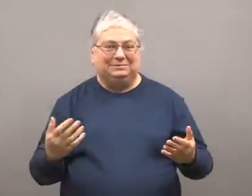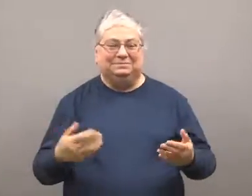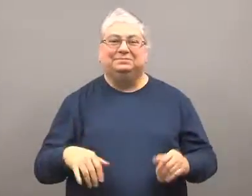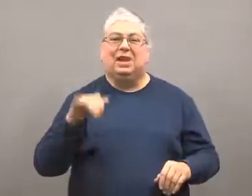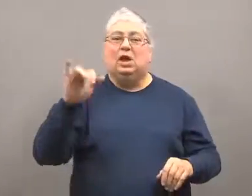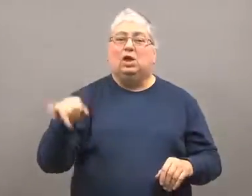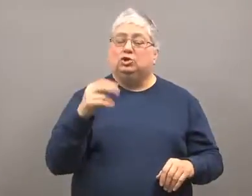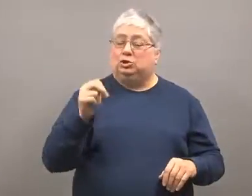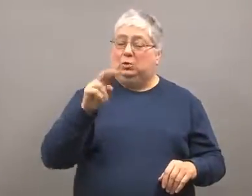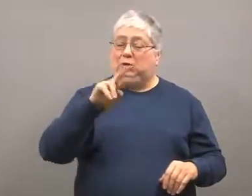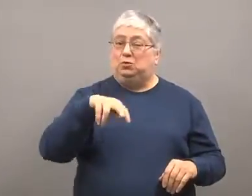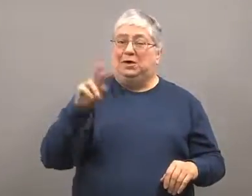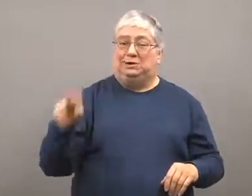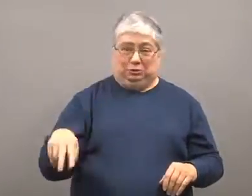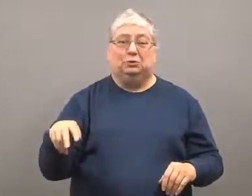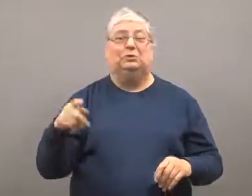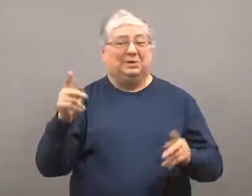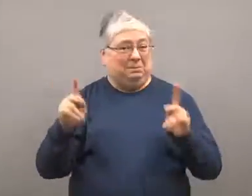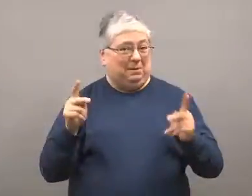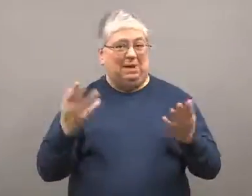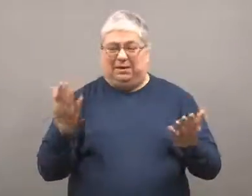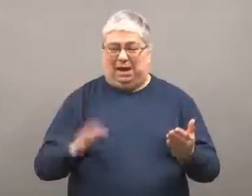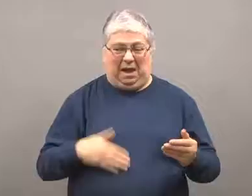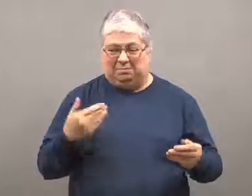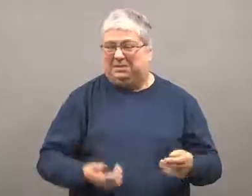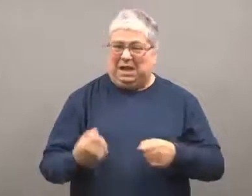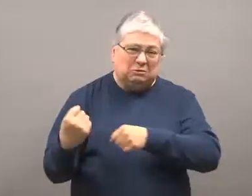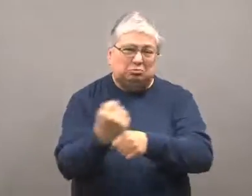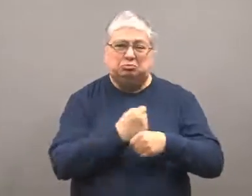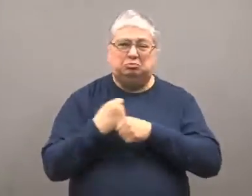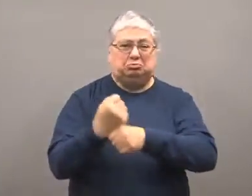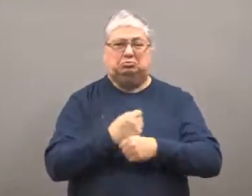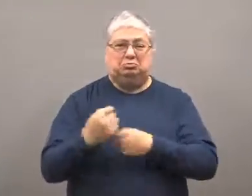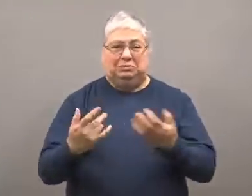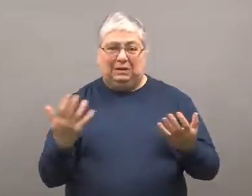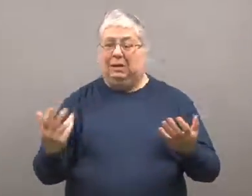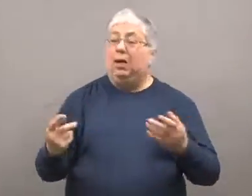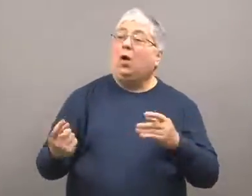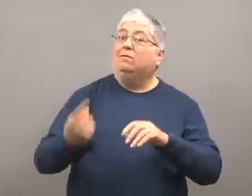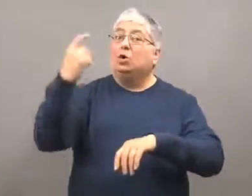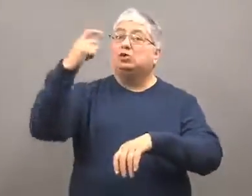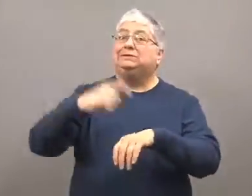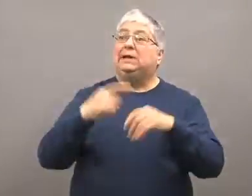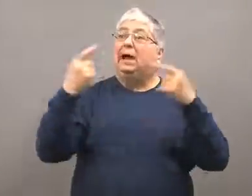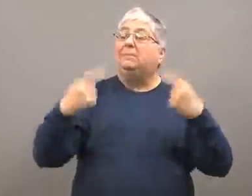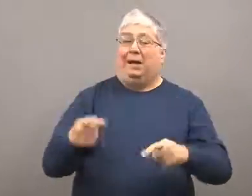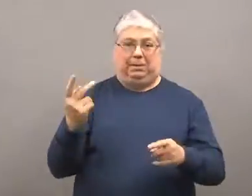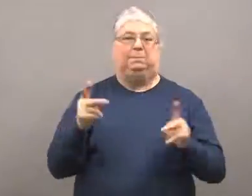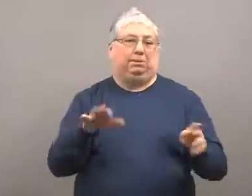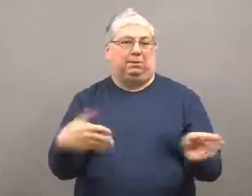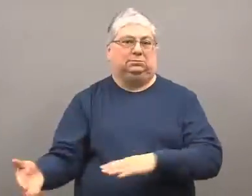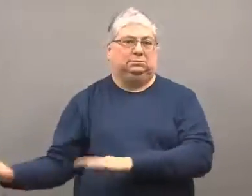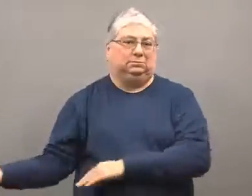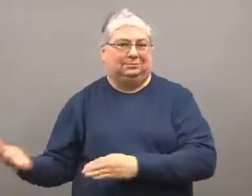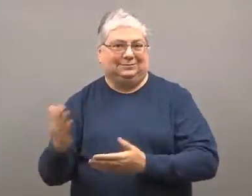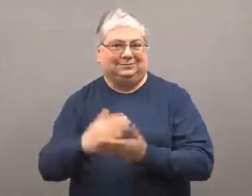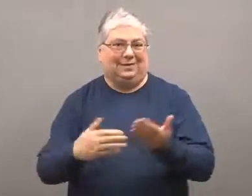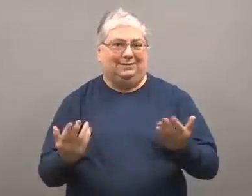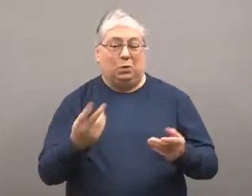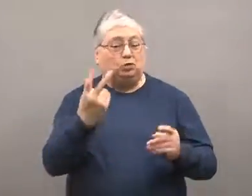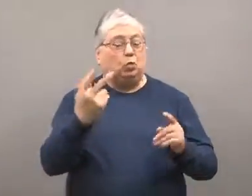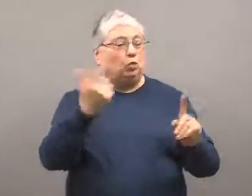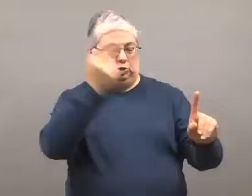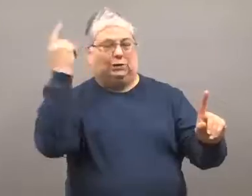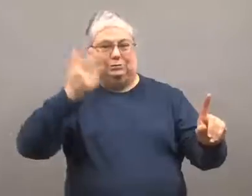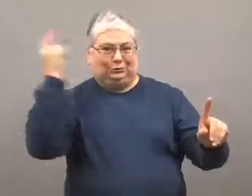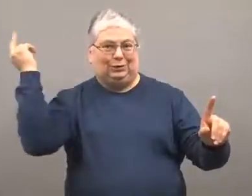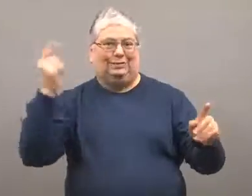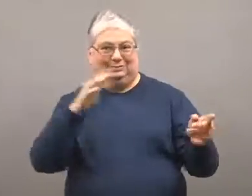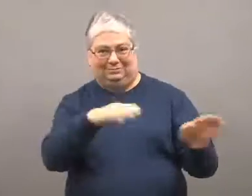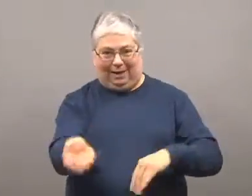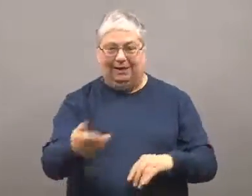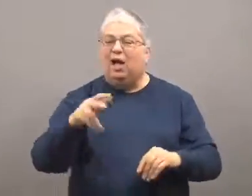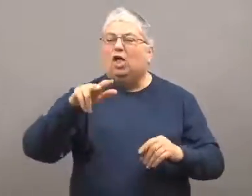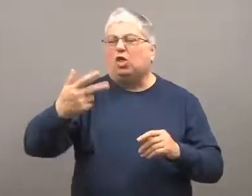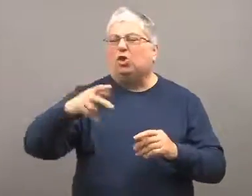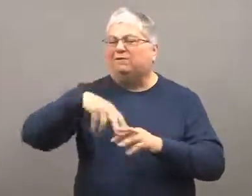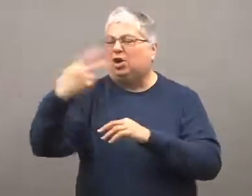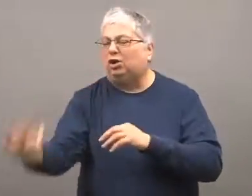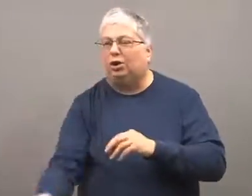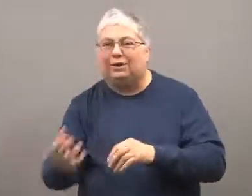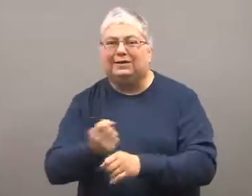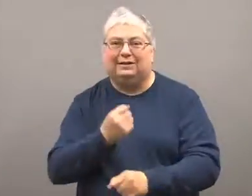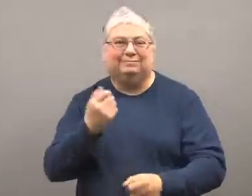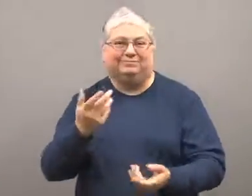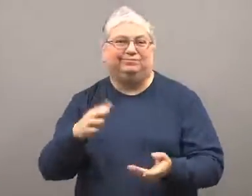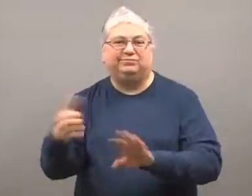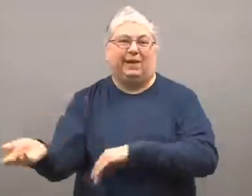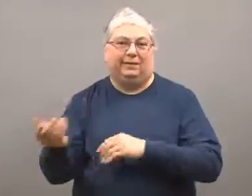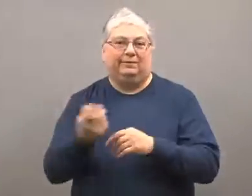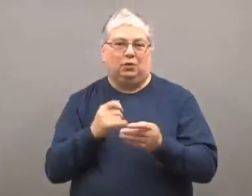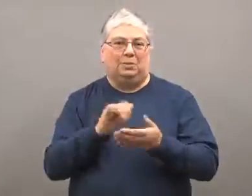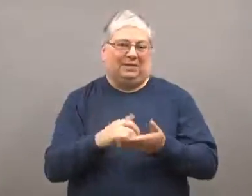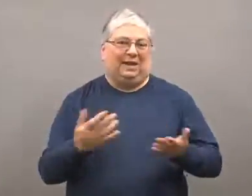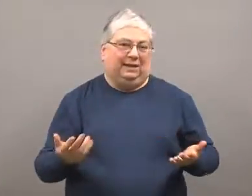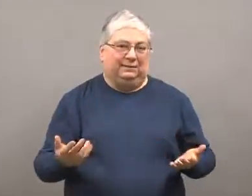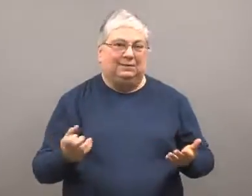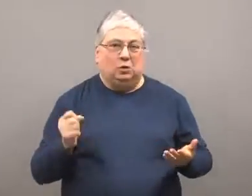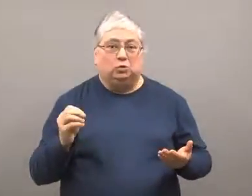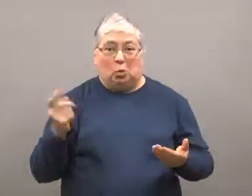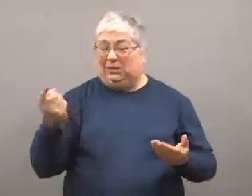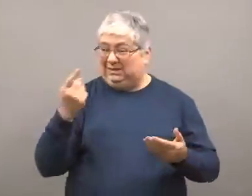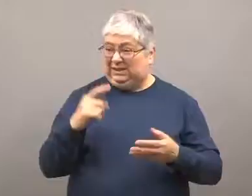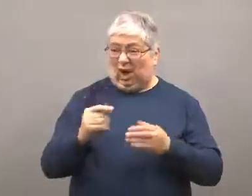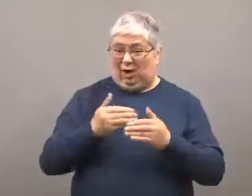Another protest erupted January 22. For the first time, people were killed.